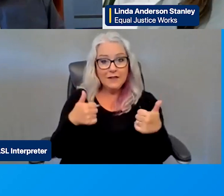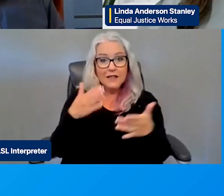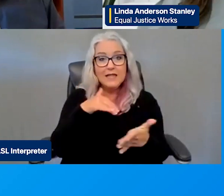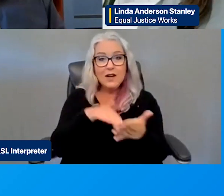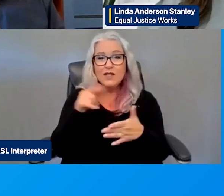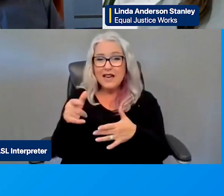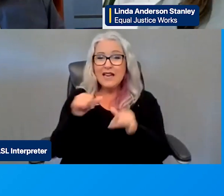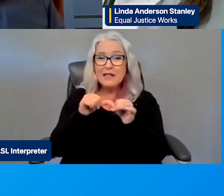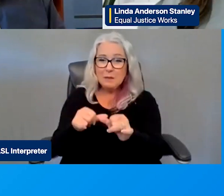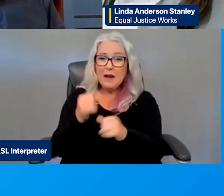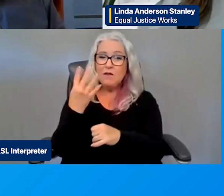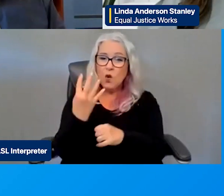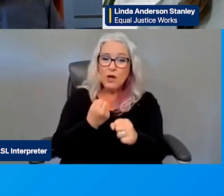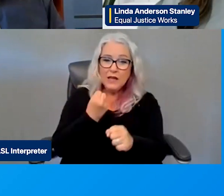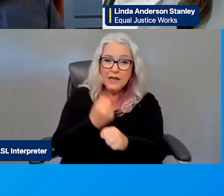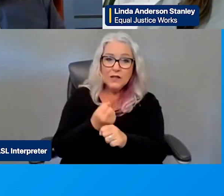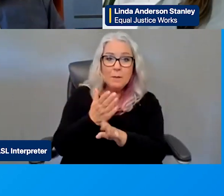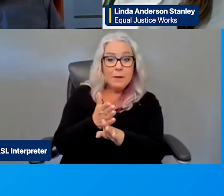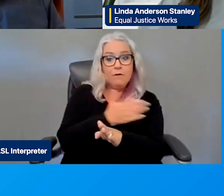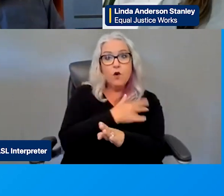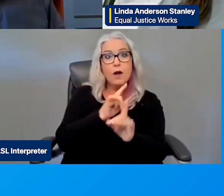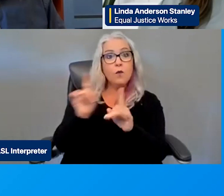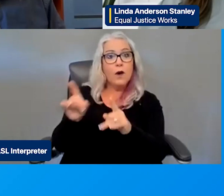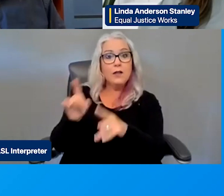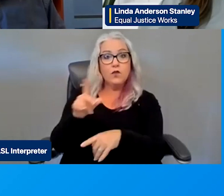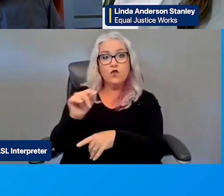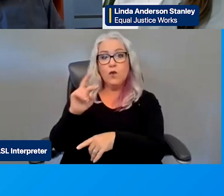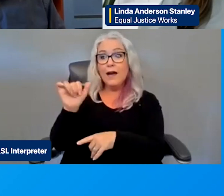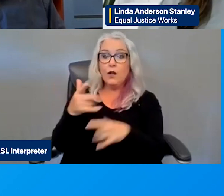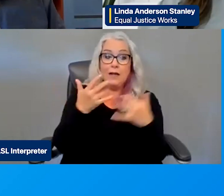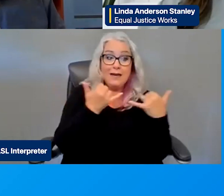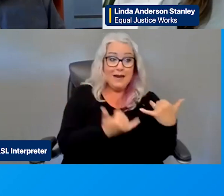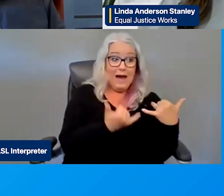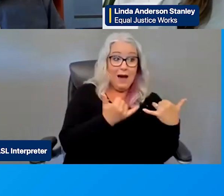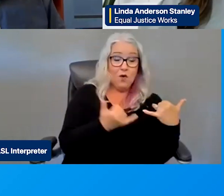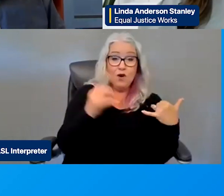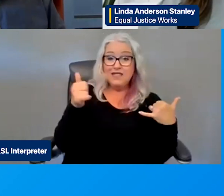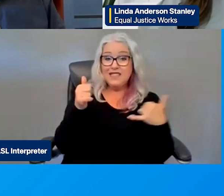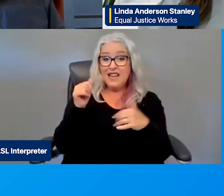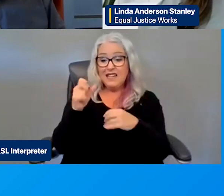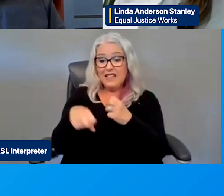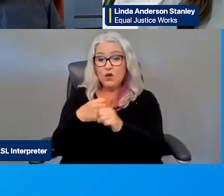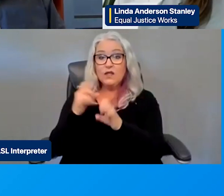ever went to trial. And here we are ten years out after the trial and the